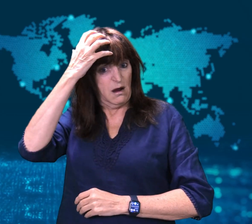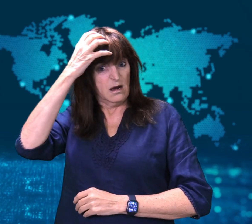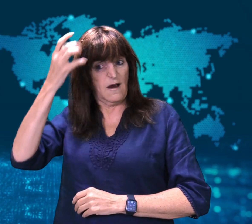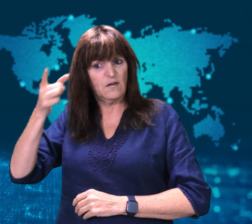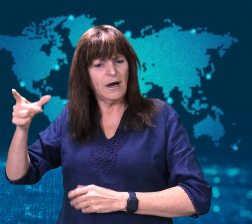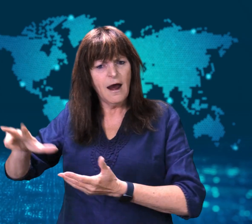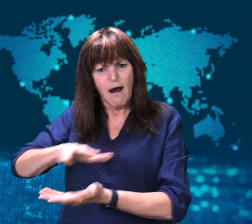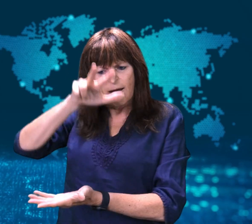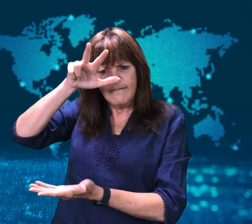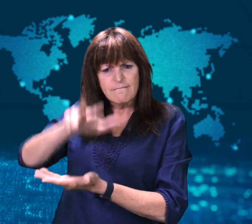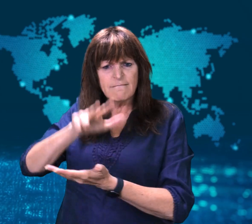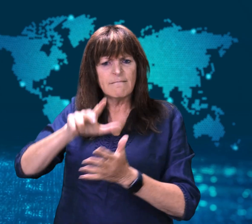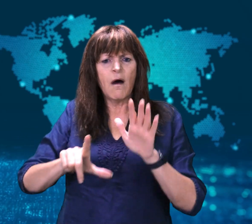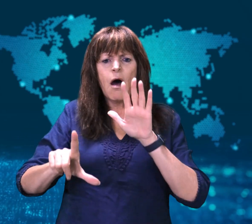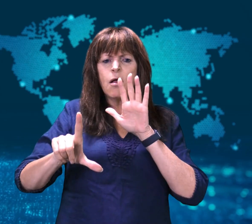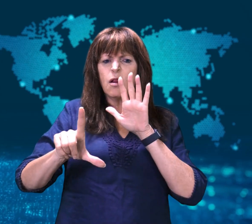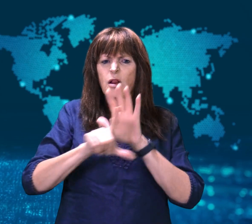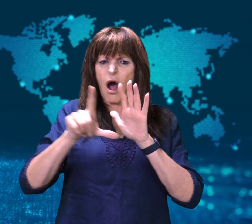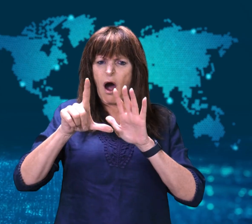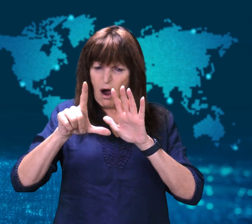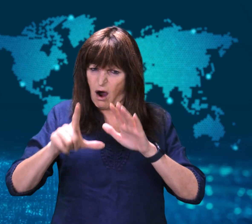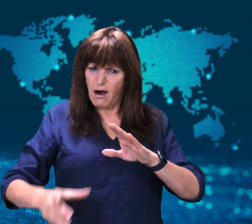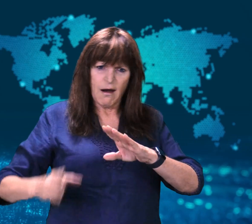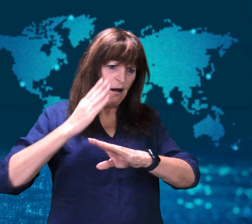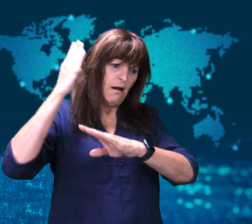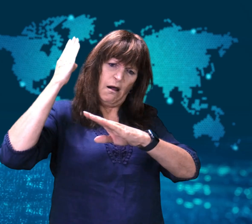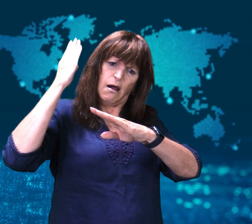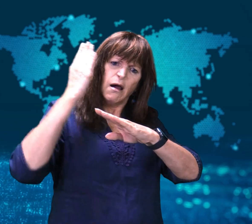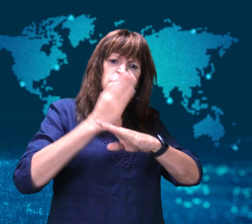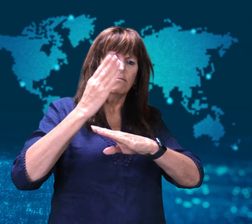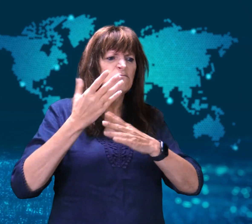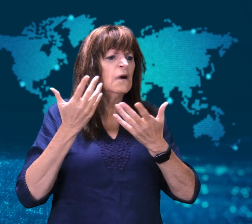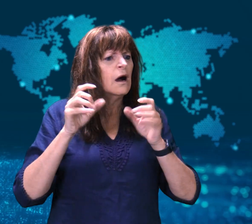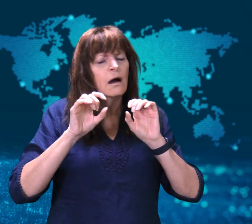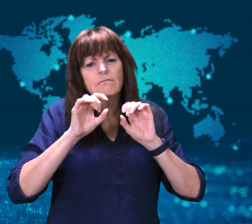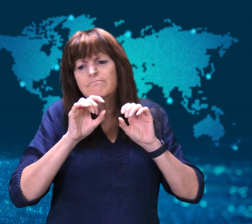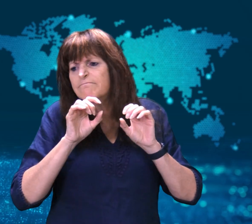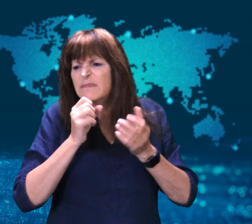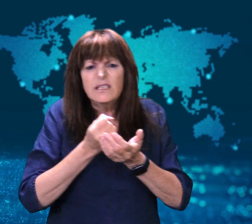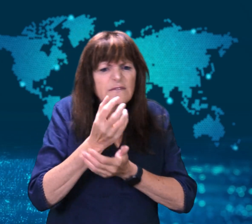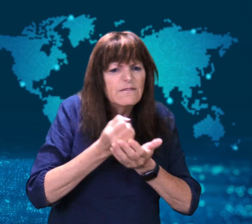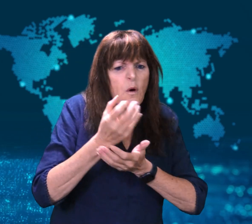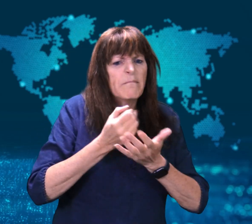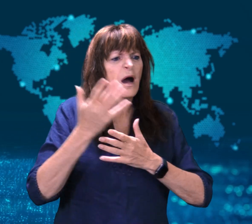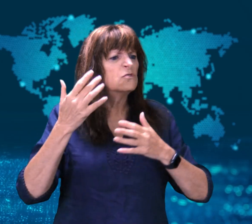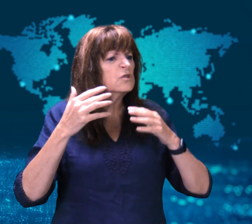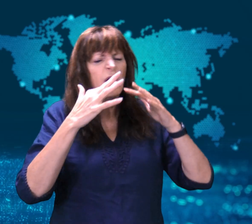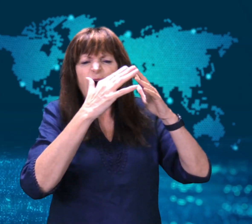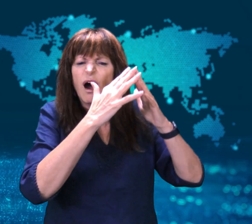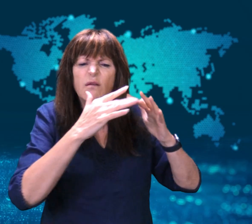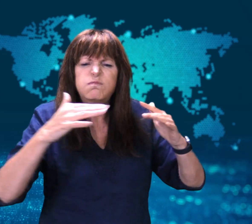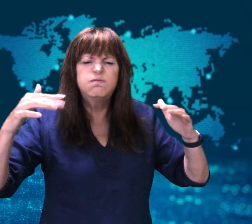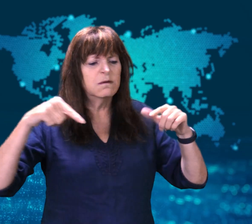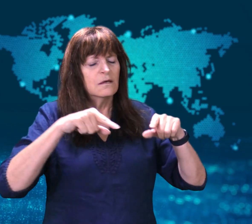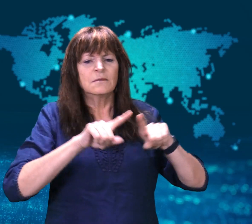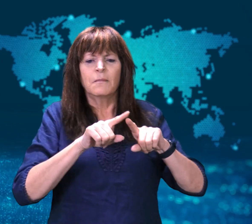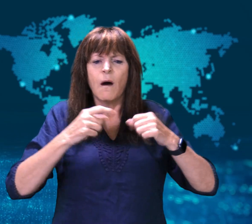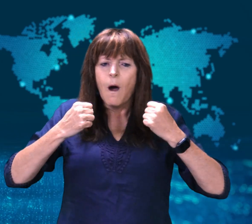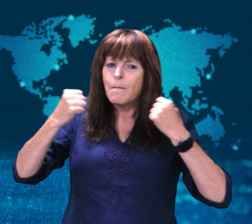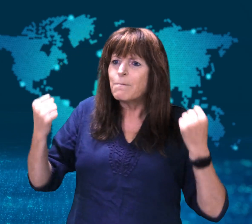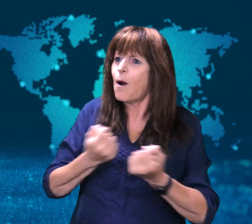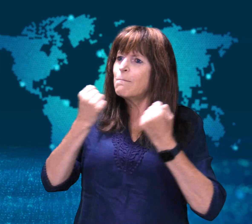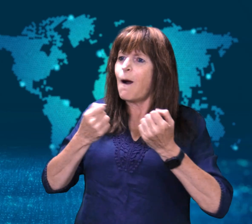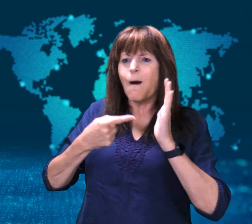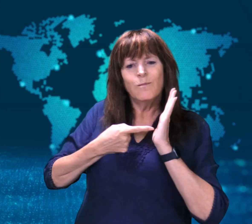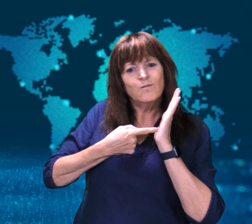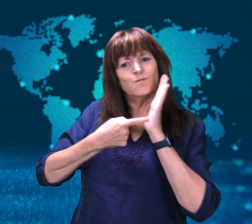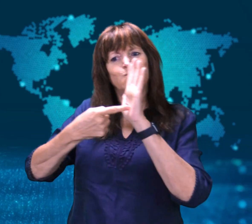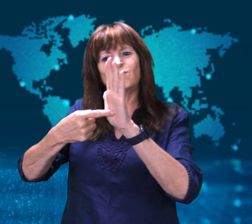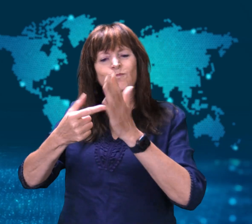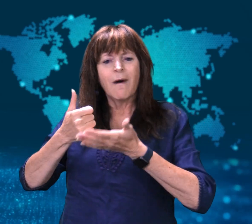Hungary’s right-wing government passed a law banning content that